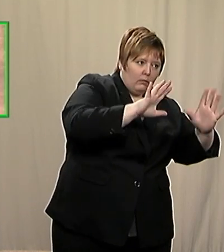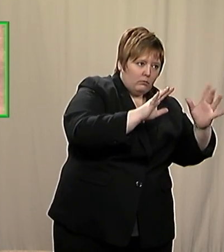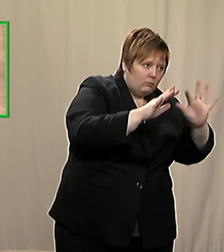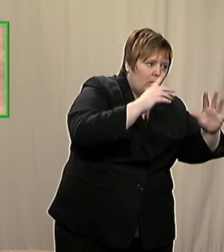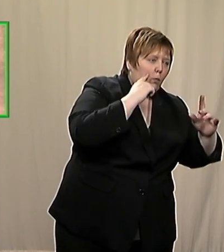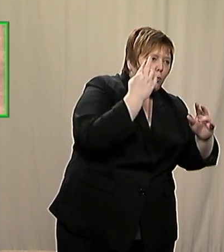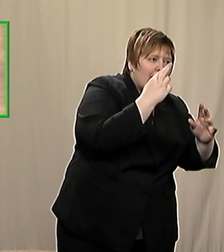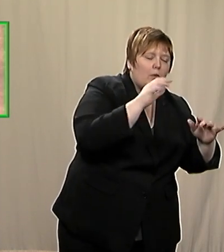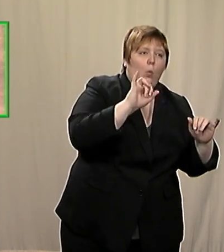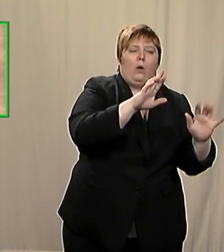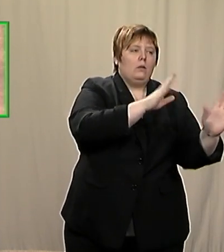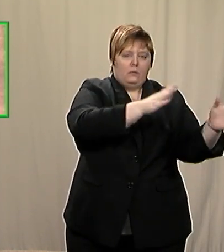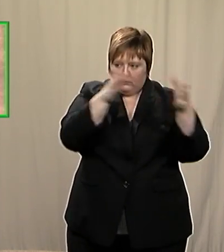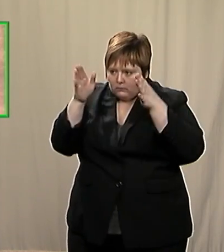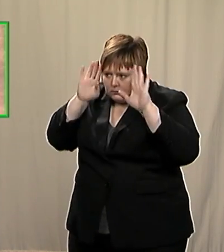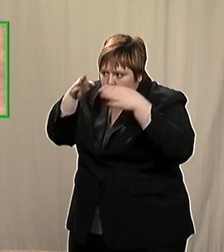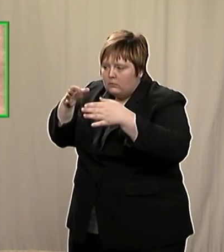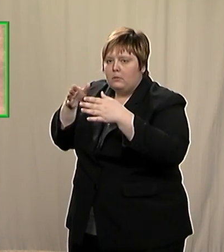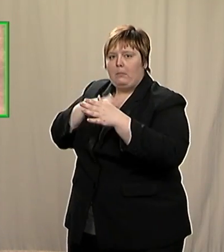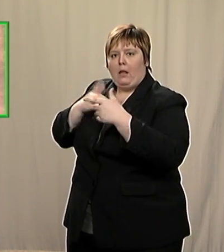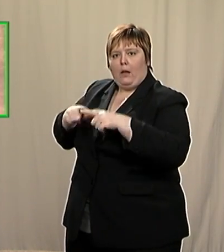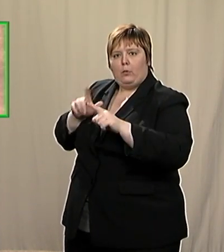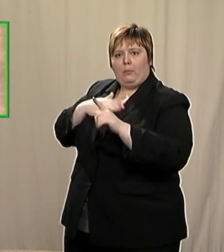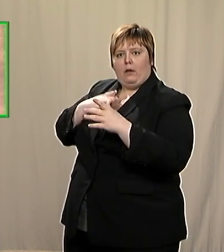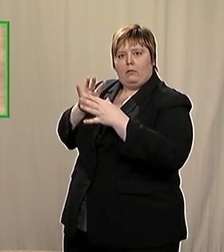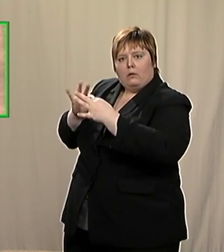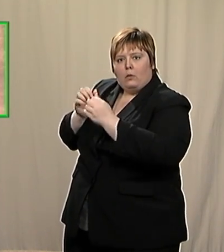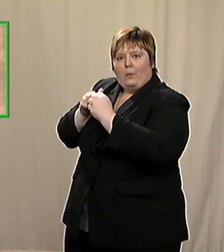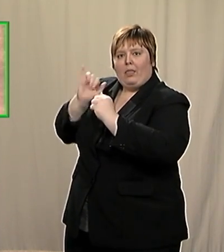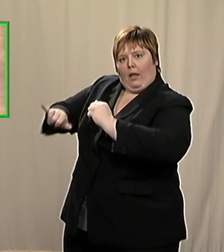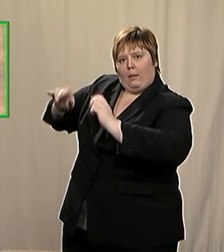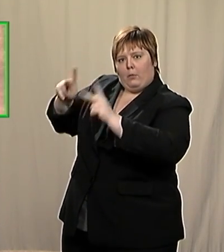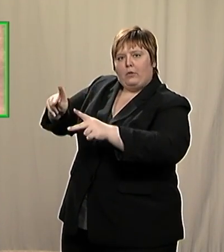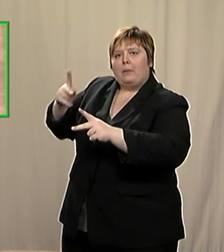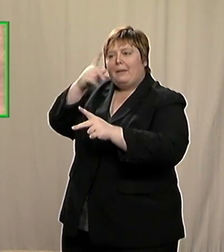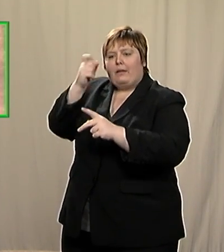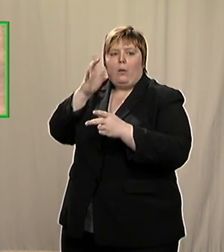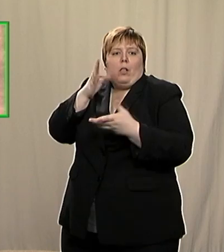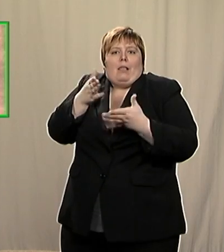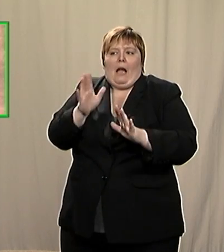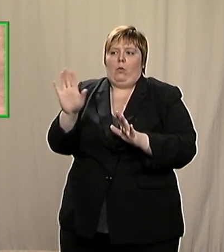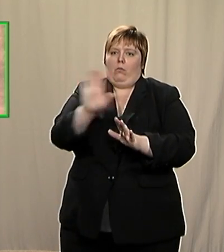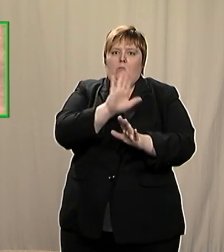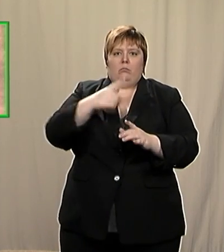more than the other for a variety of reasons, including for the interaction to be successful. That's the second axis.